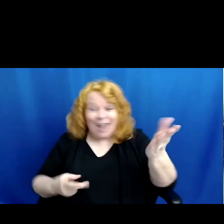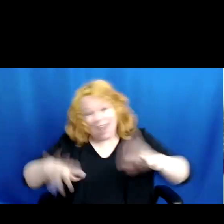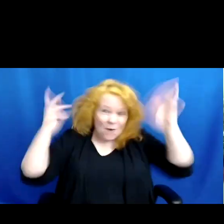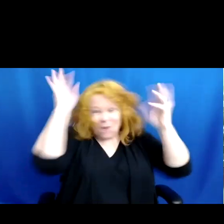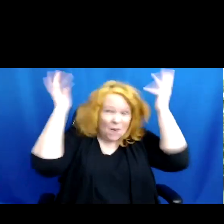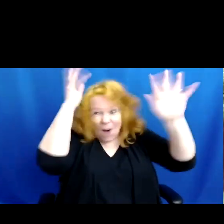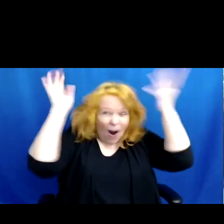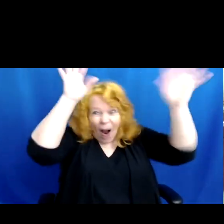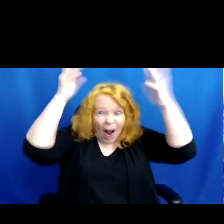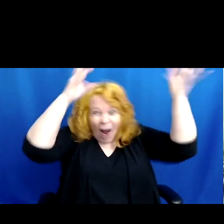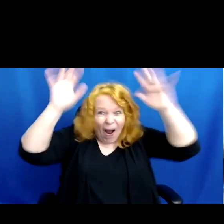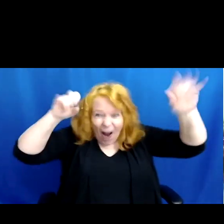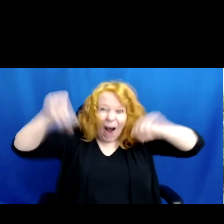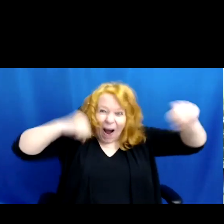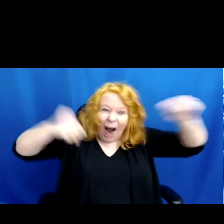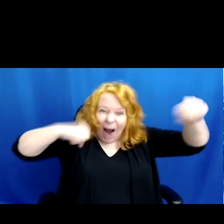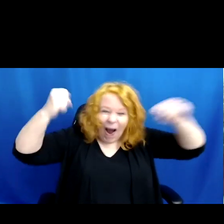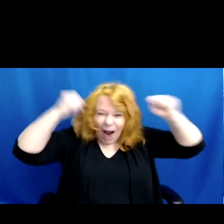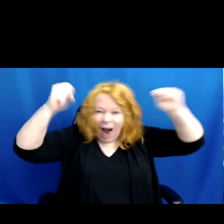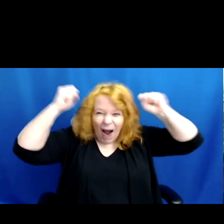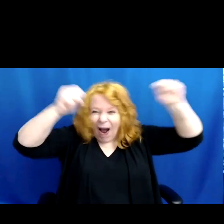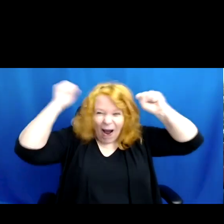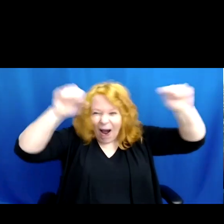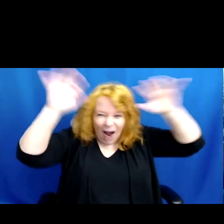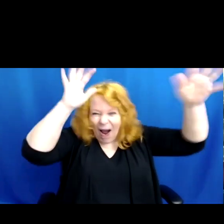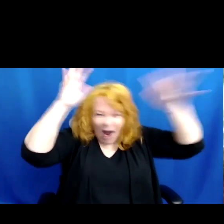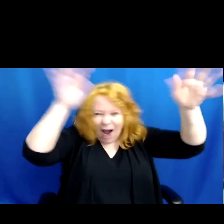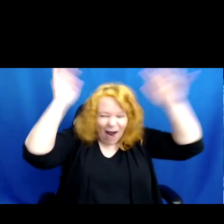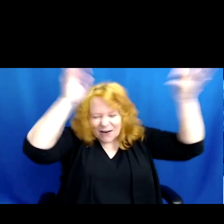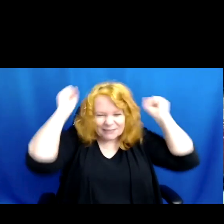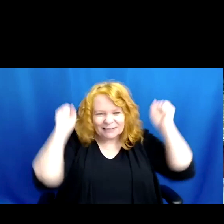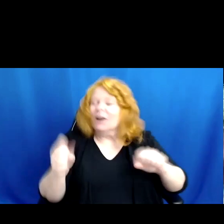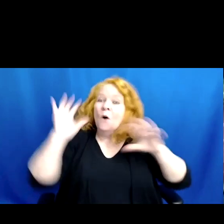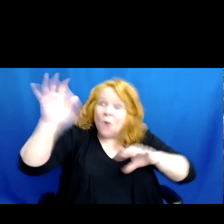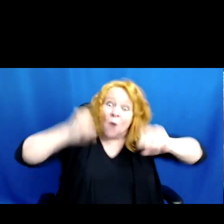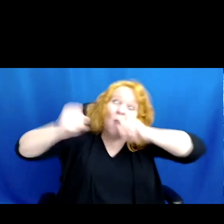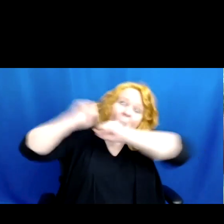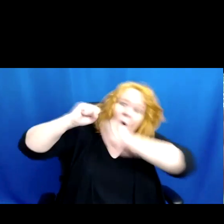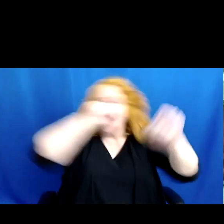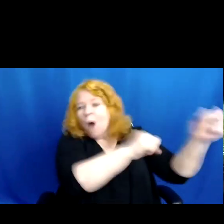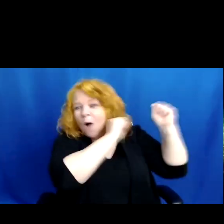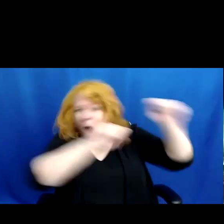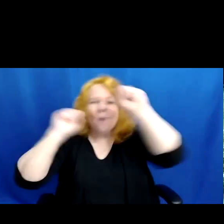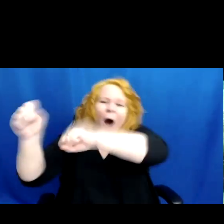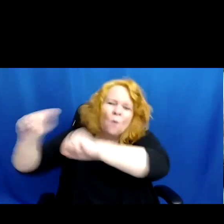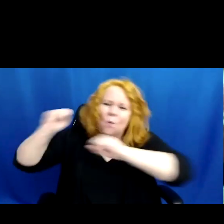Here they are. Woo woo woo woo woooooo.